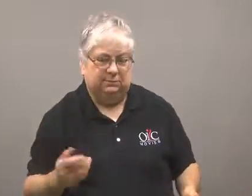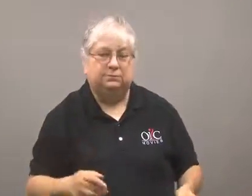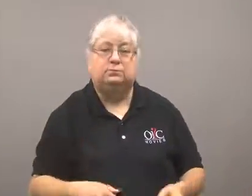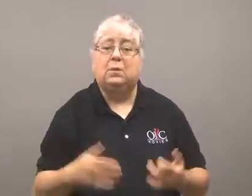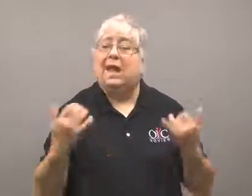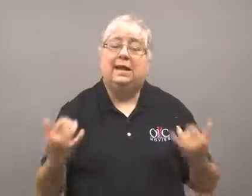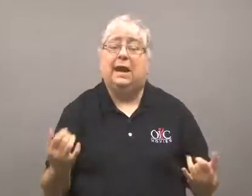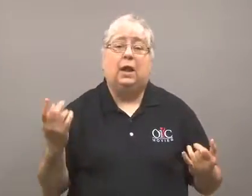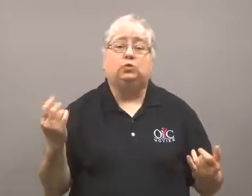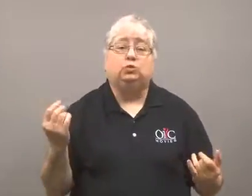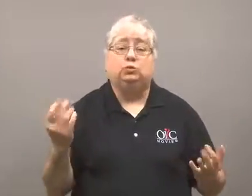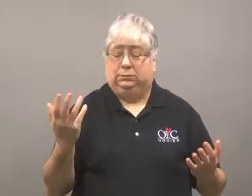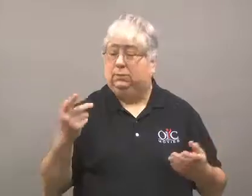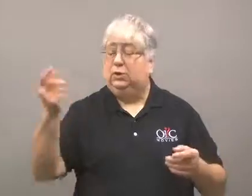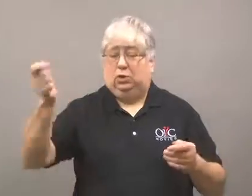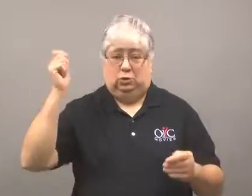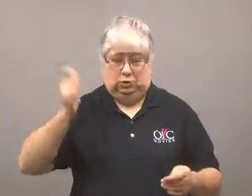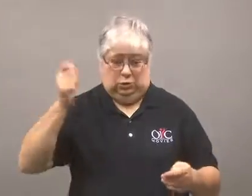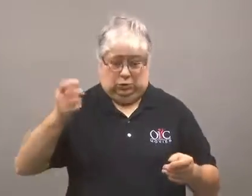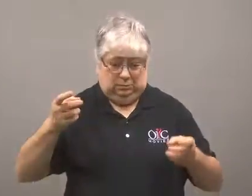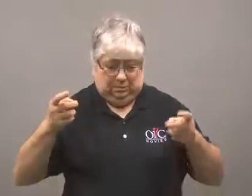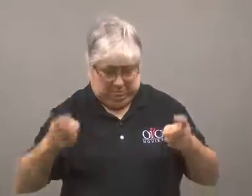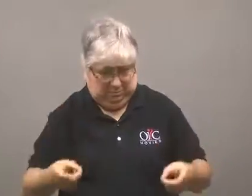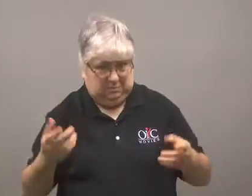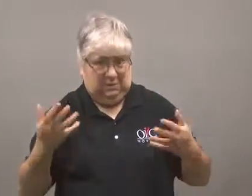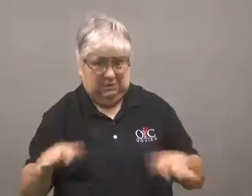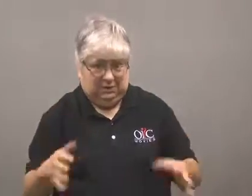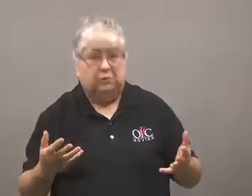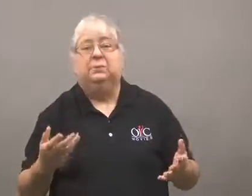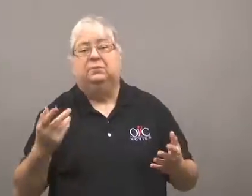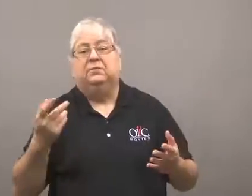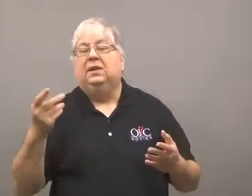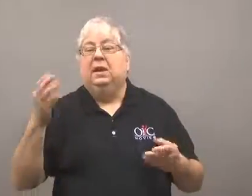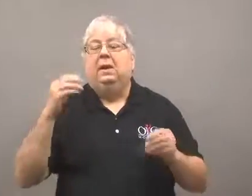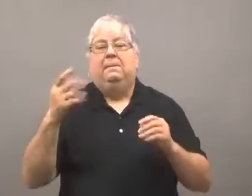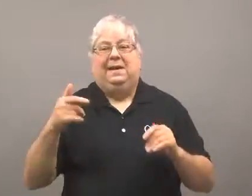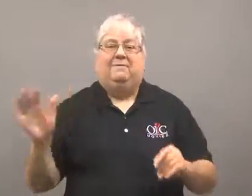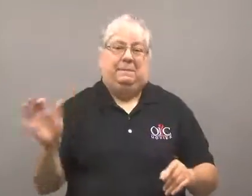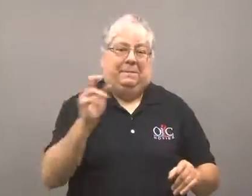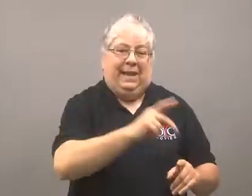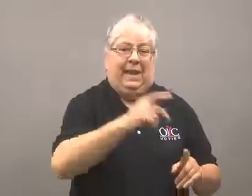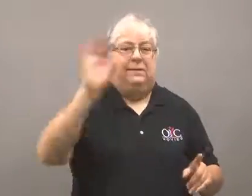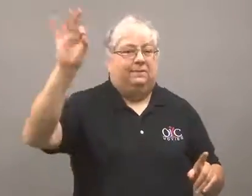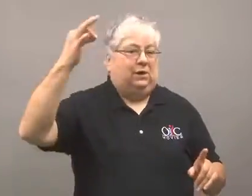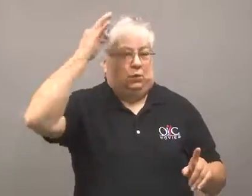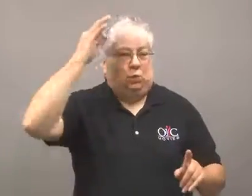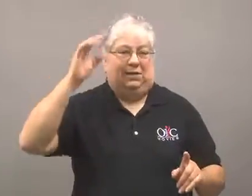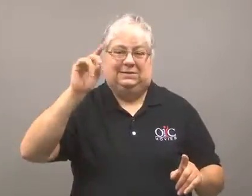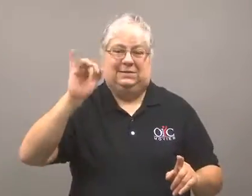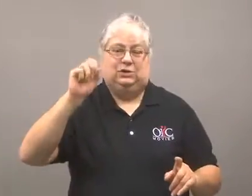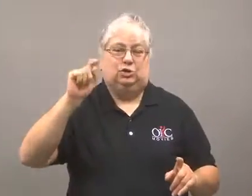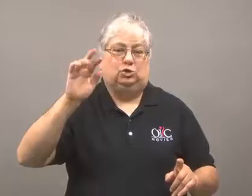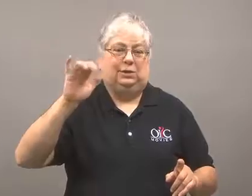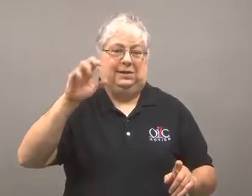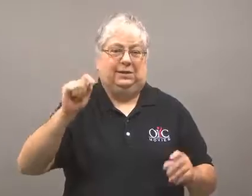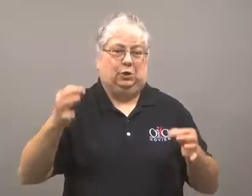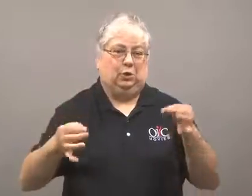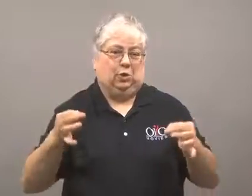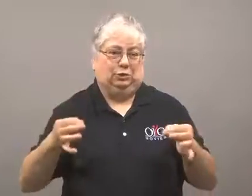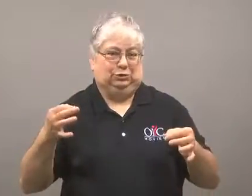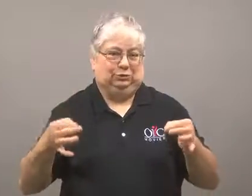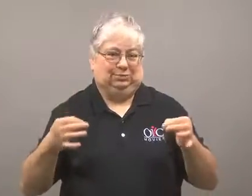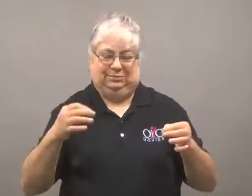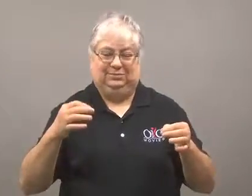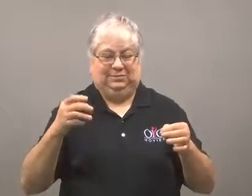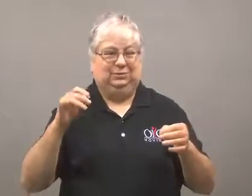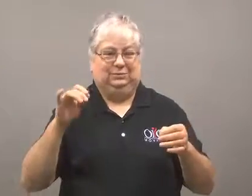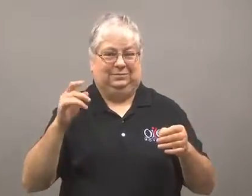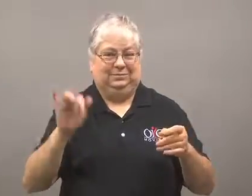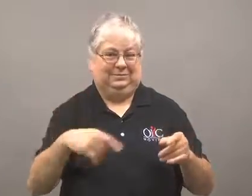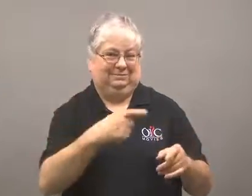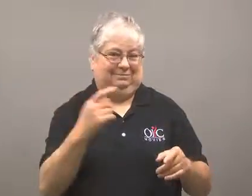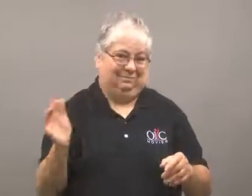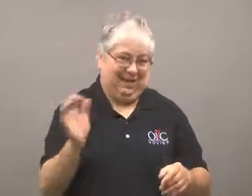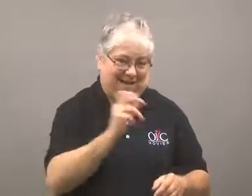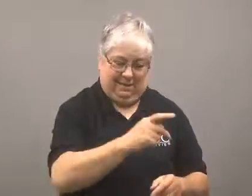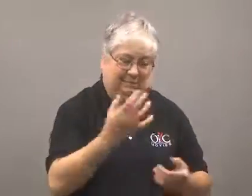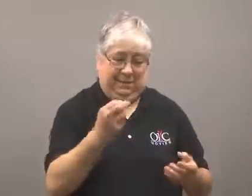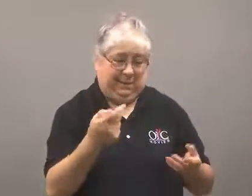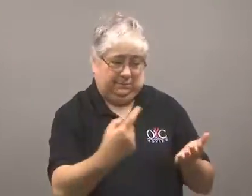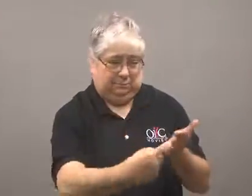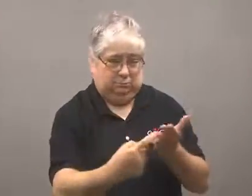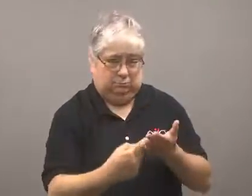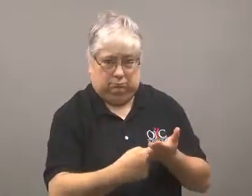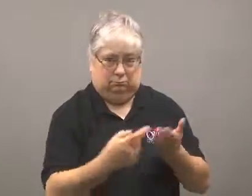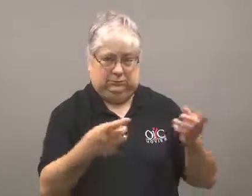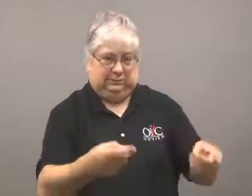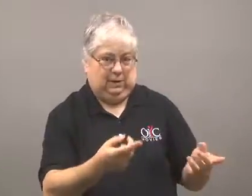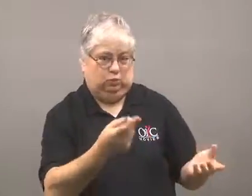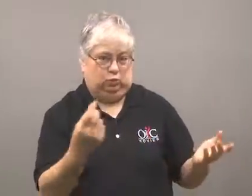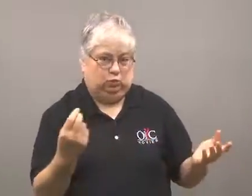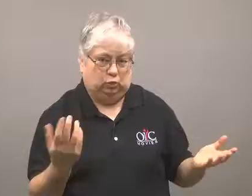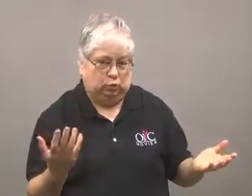The case can now go back to Federal District Court, where they can decide what to do.